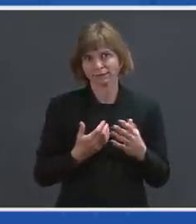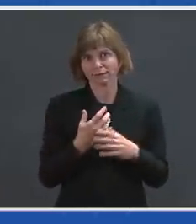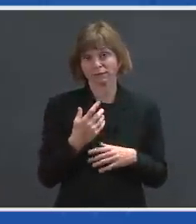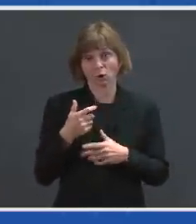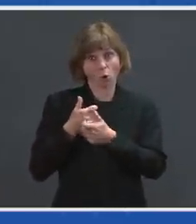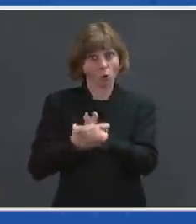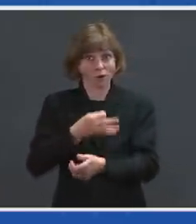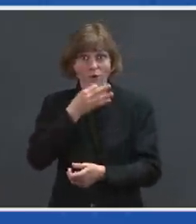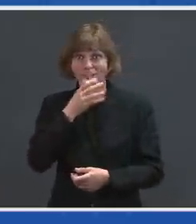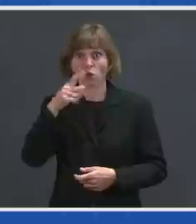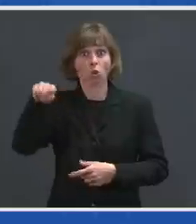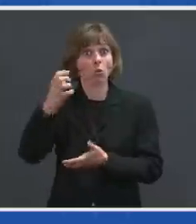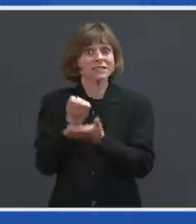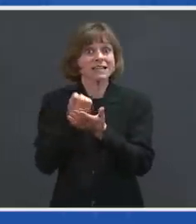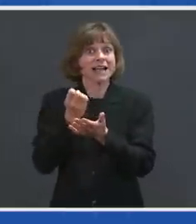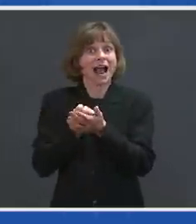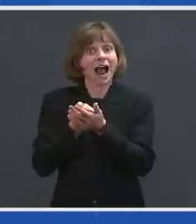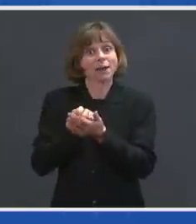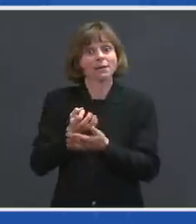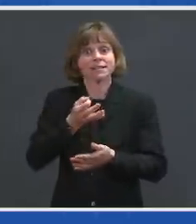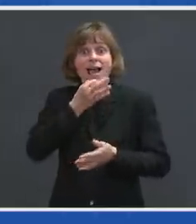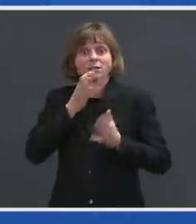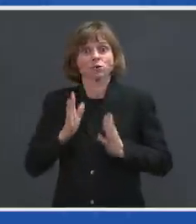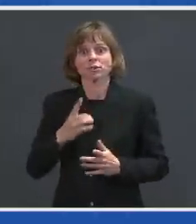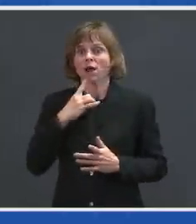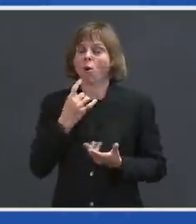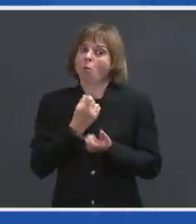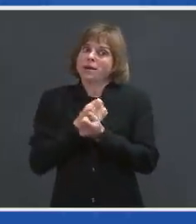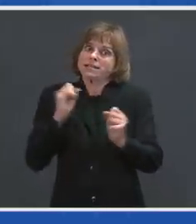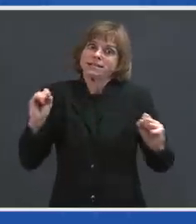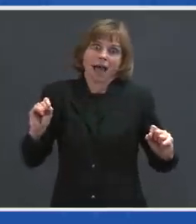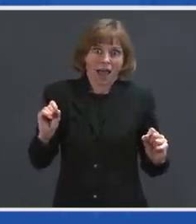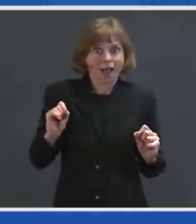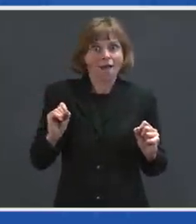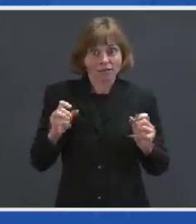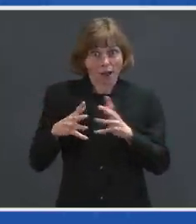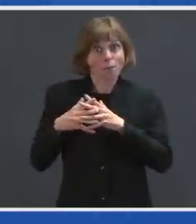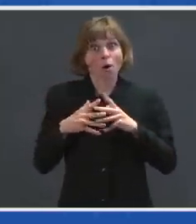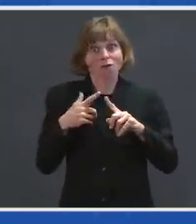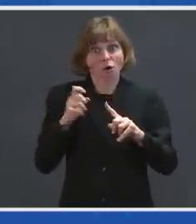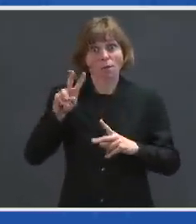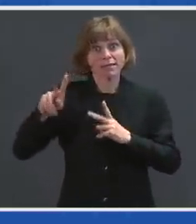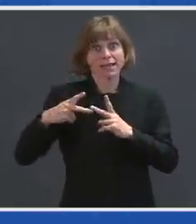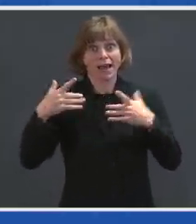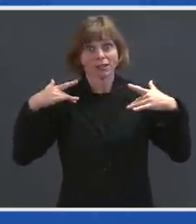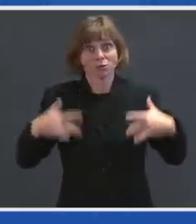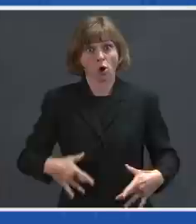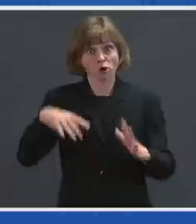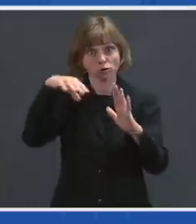we literally saved America from a depression. But we didn't adequately explain what we had done.